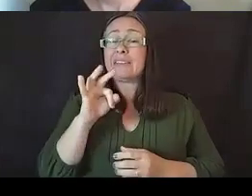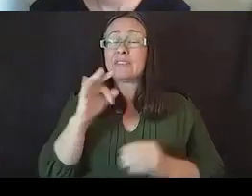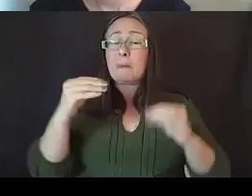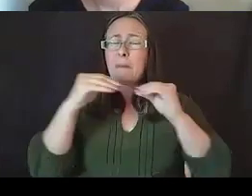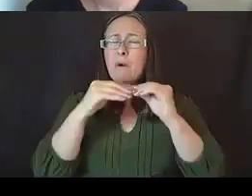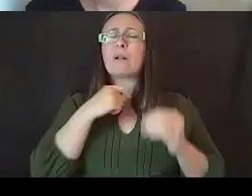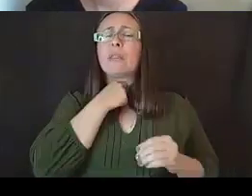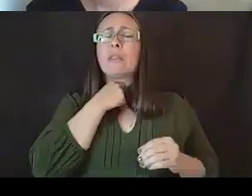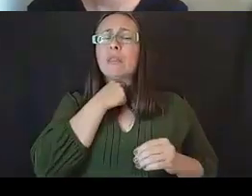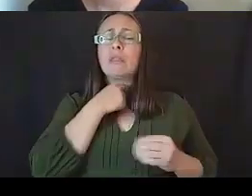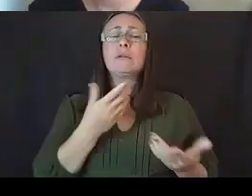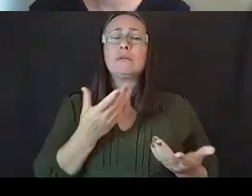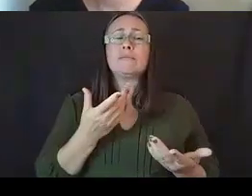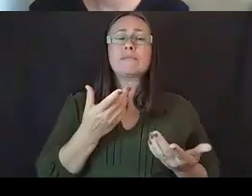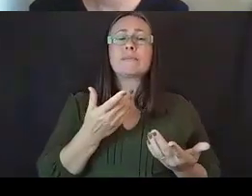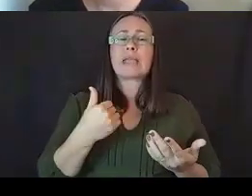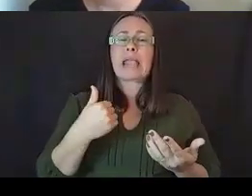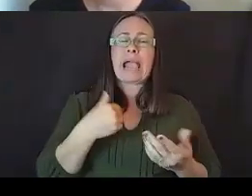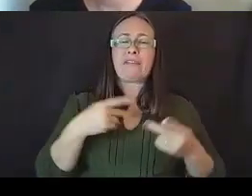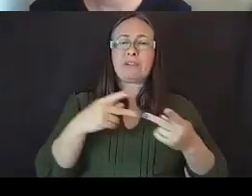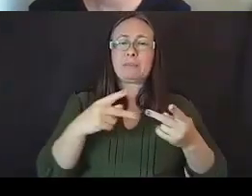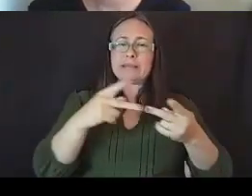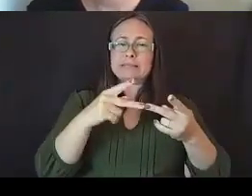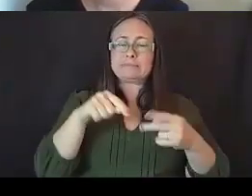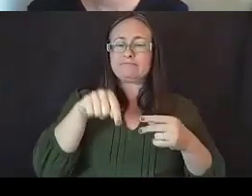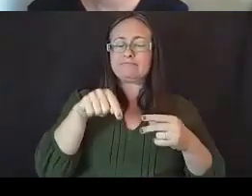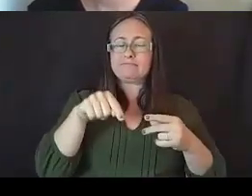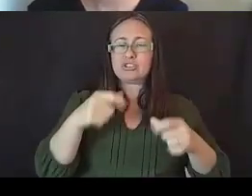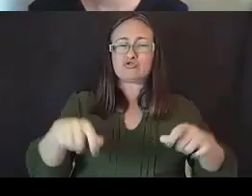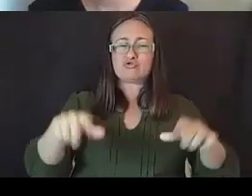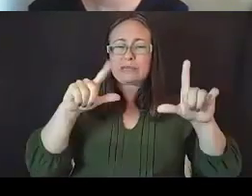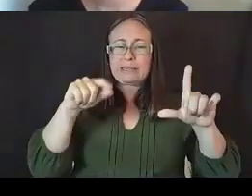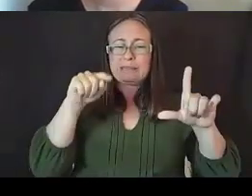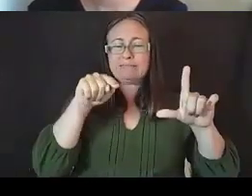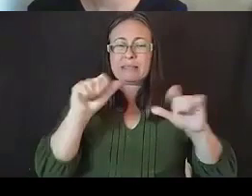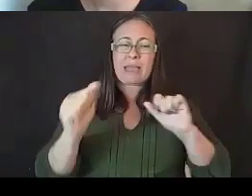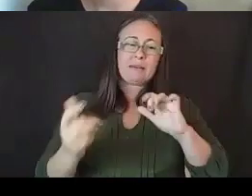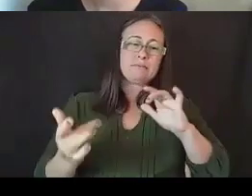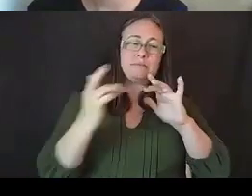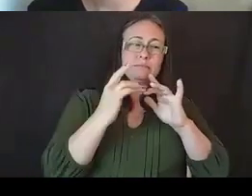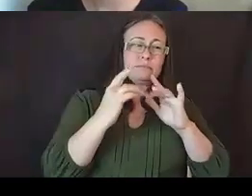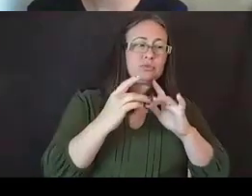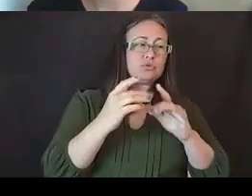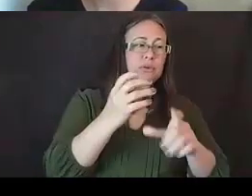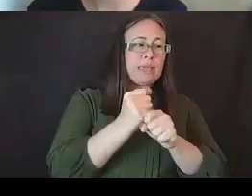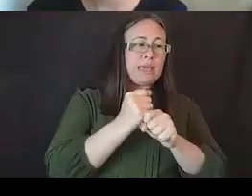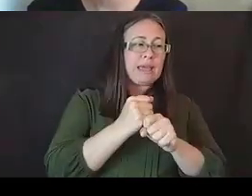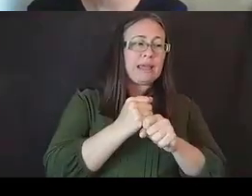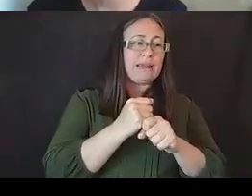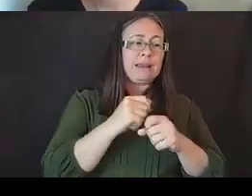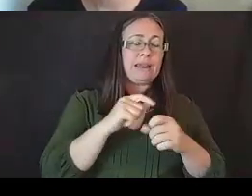you have places on the screen that you can reach out to get answers to. Lots of general stuff,